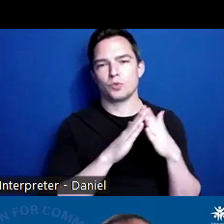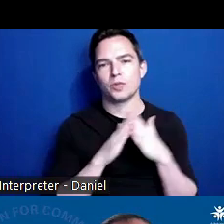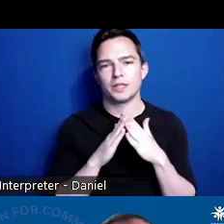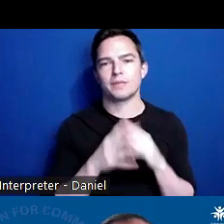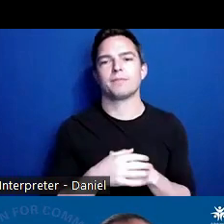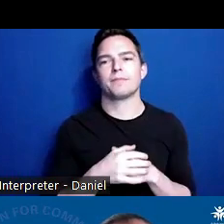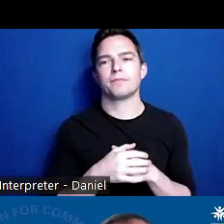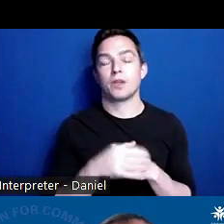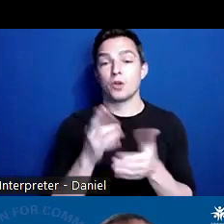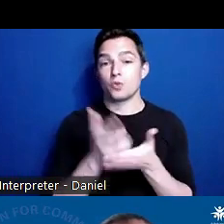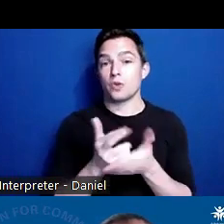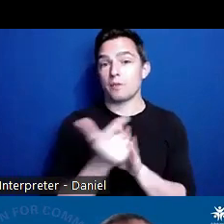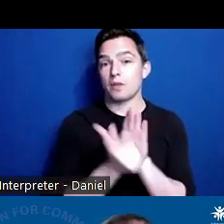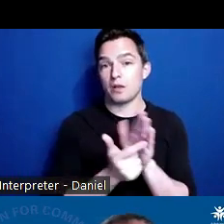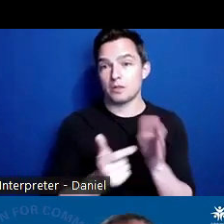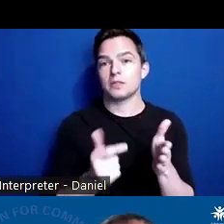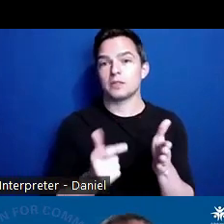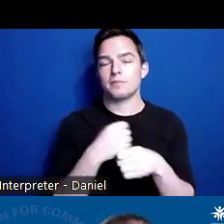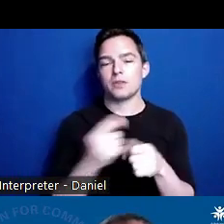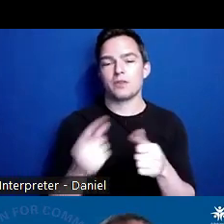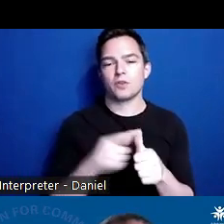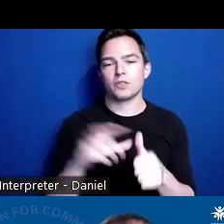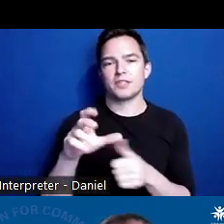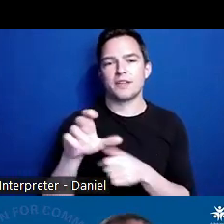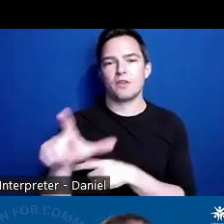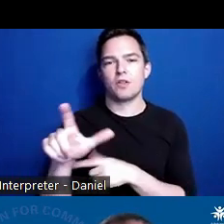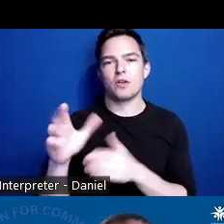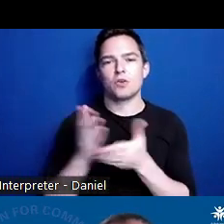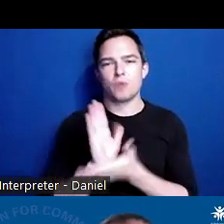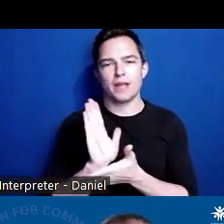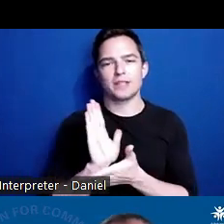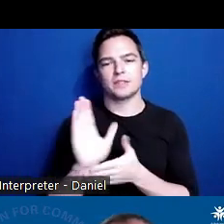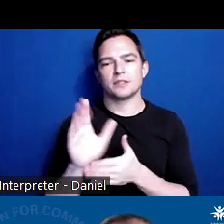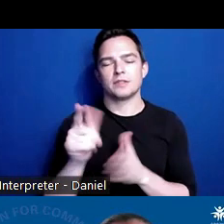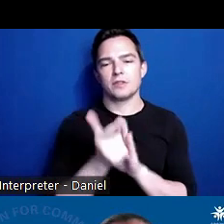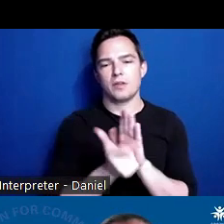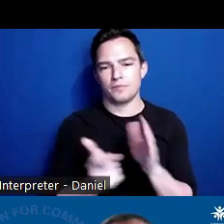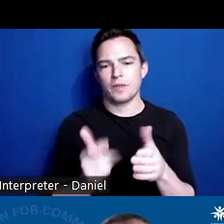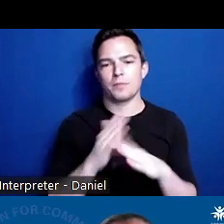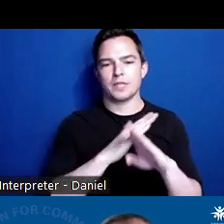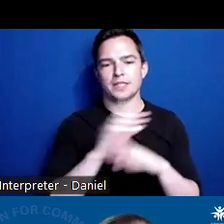The Rehab Act created the first civil rights legislation protecting disabled people against discrimination,